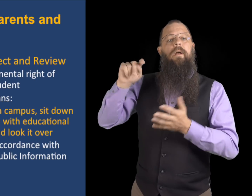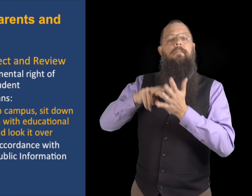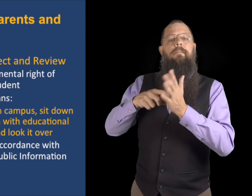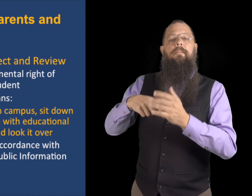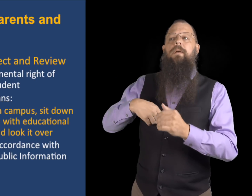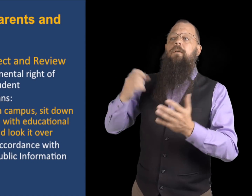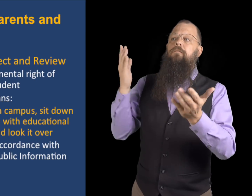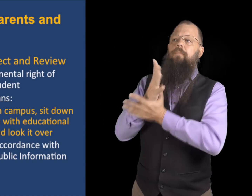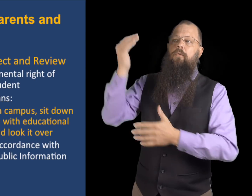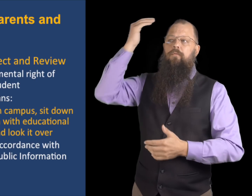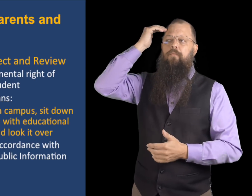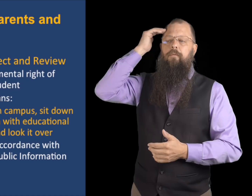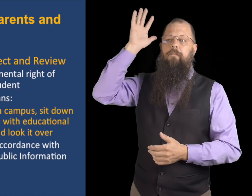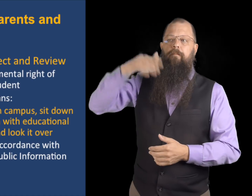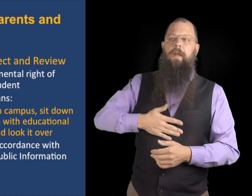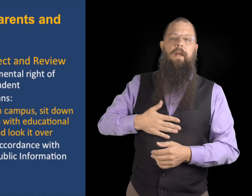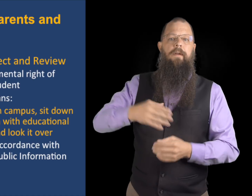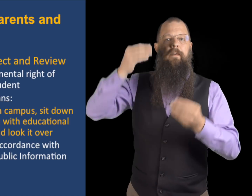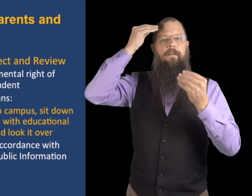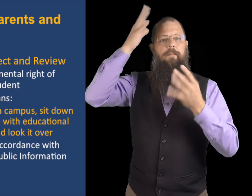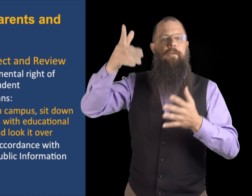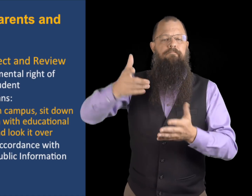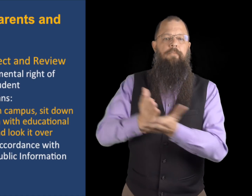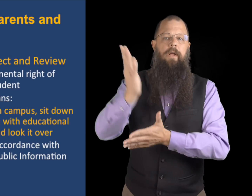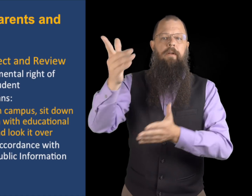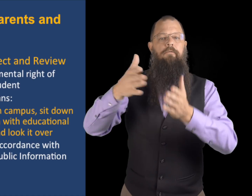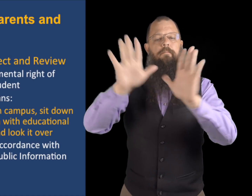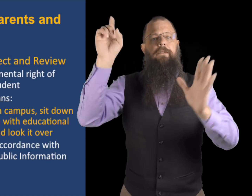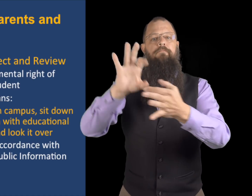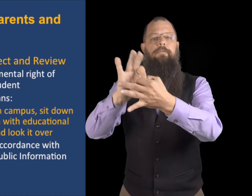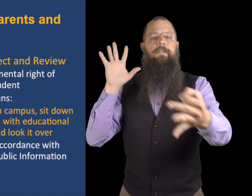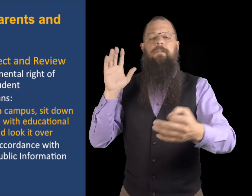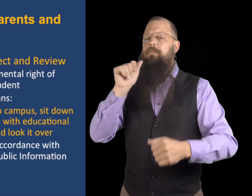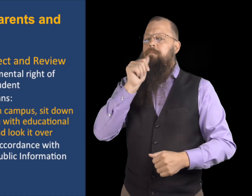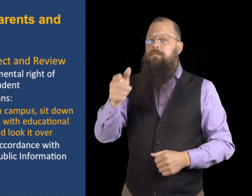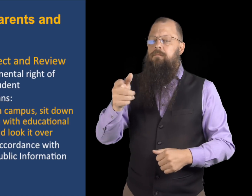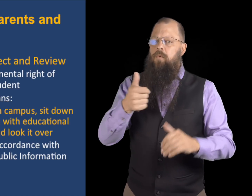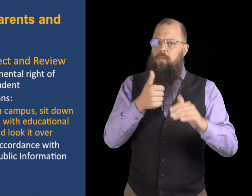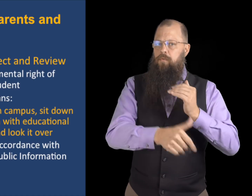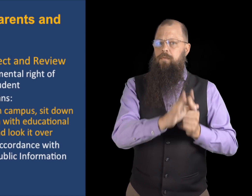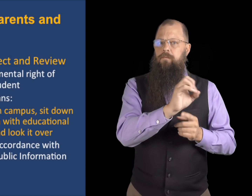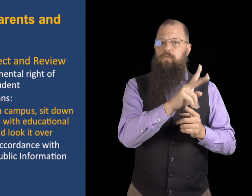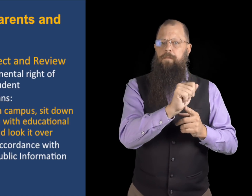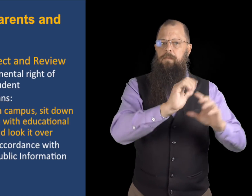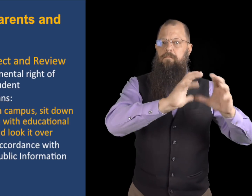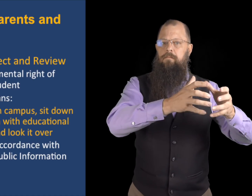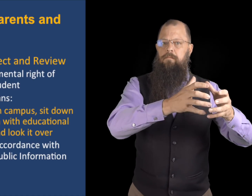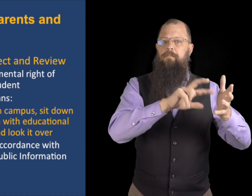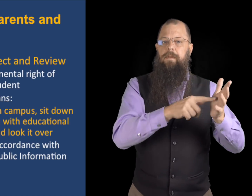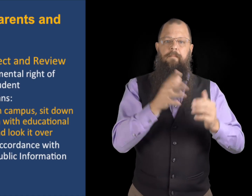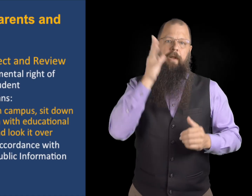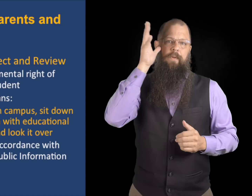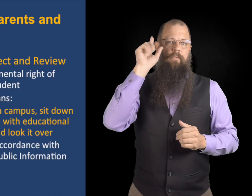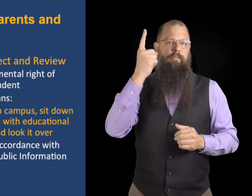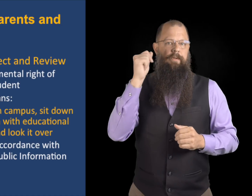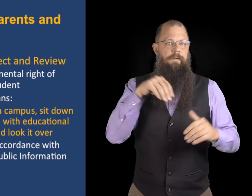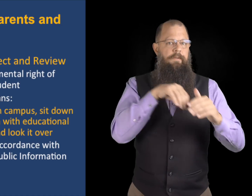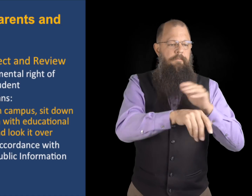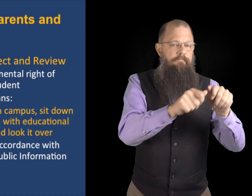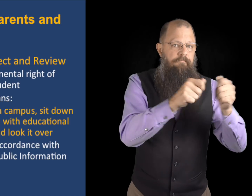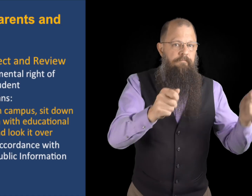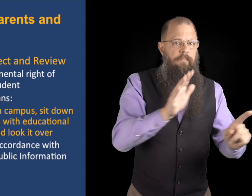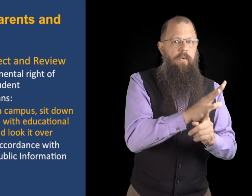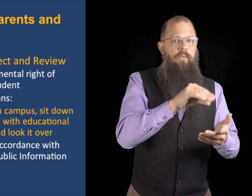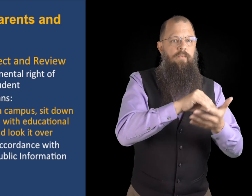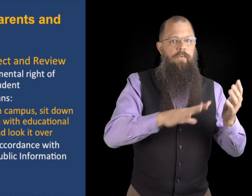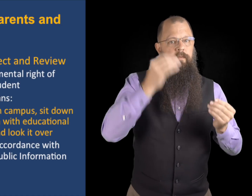accordance with FERPA, and not the Public Information Act, meaning that parents are